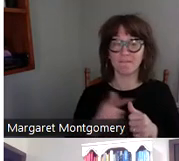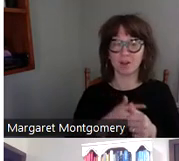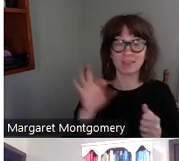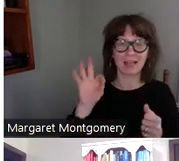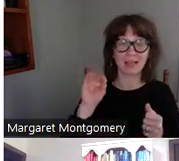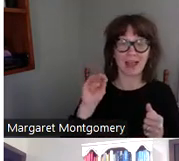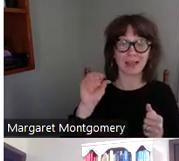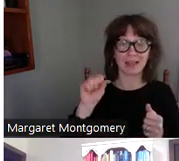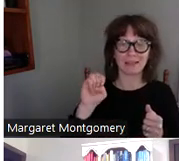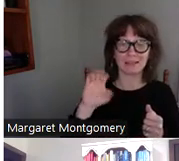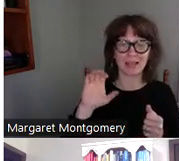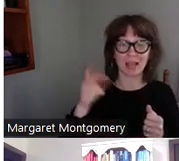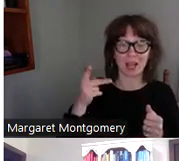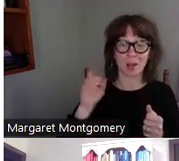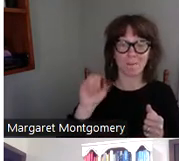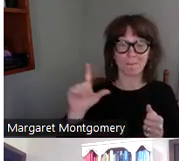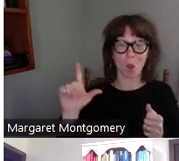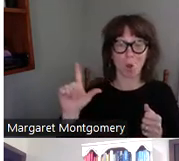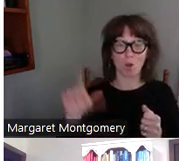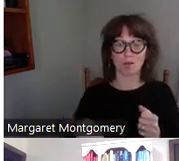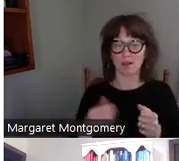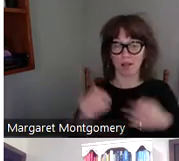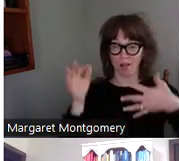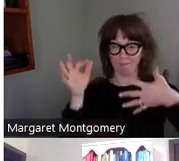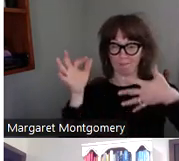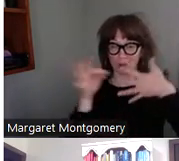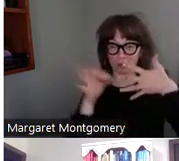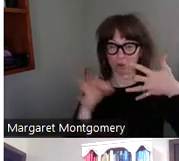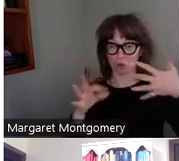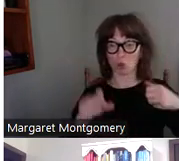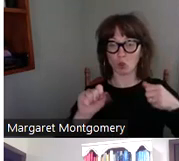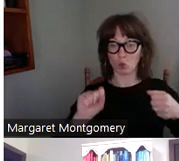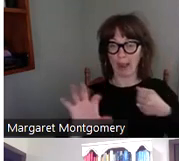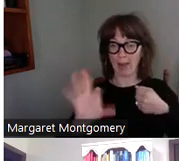12:05:17 It's multiple points as many as a applies to you about what has brought you